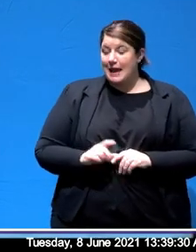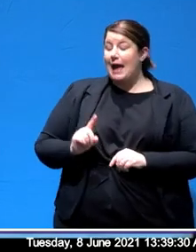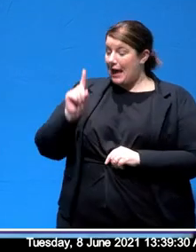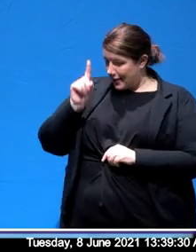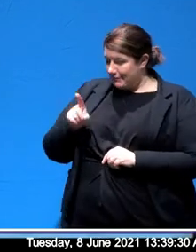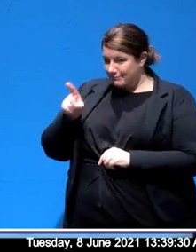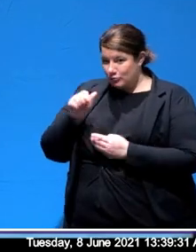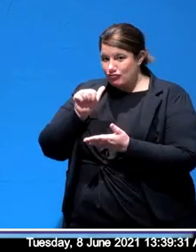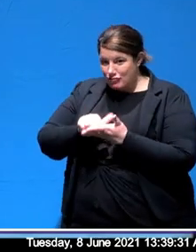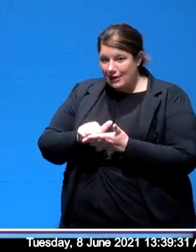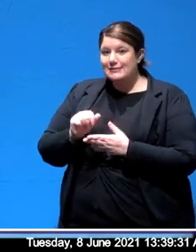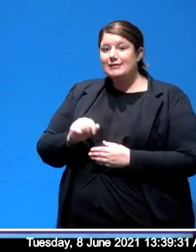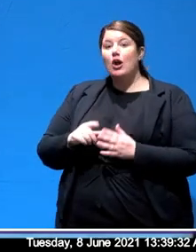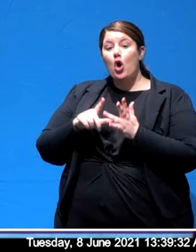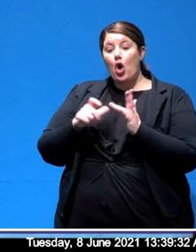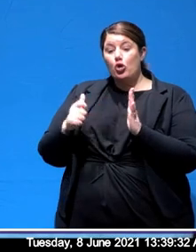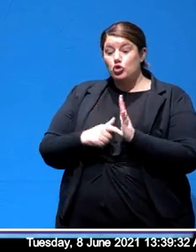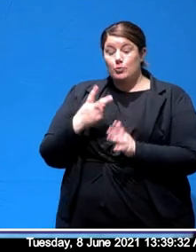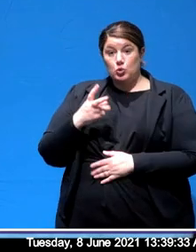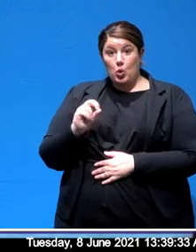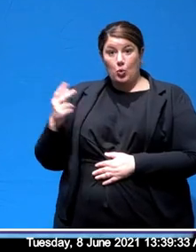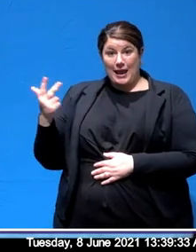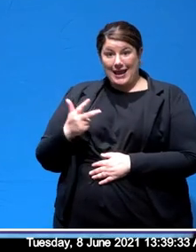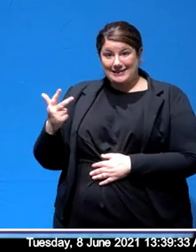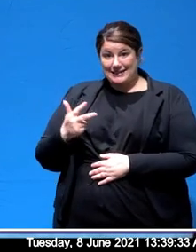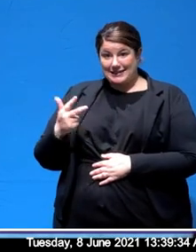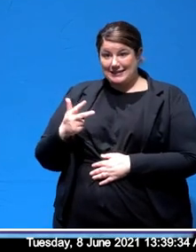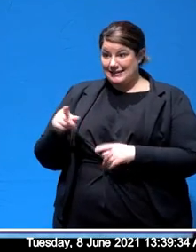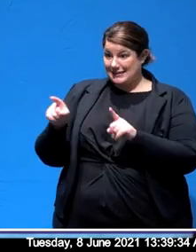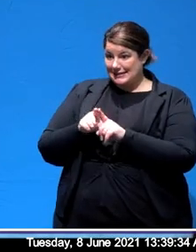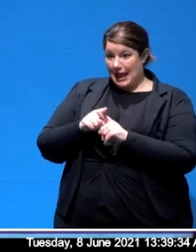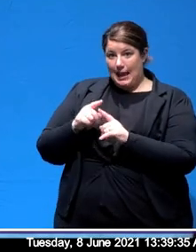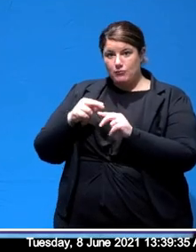In October 2018, was the structure what we have just discussed?